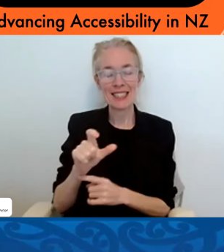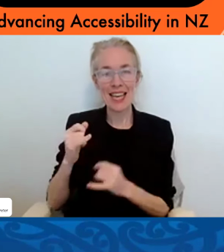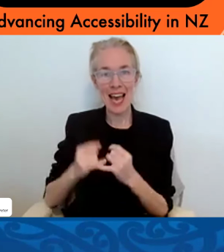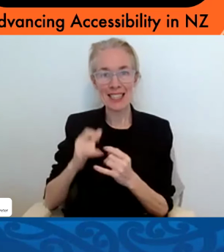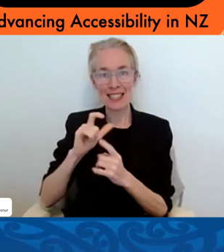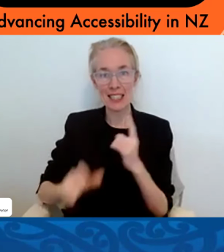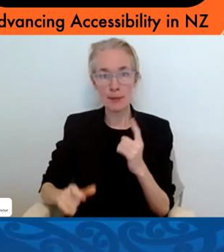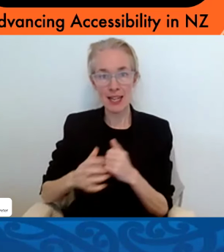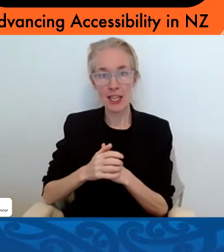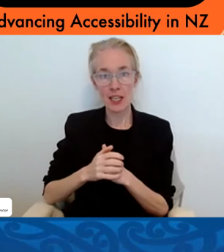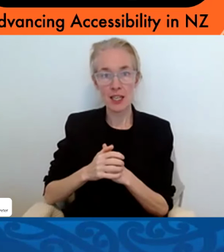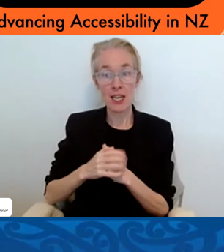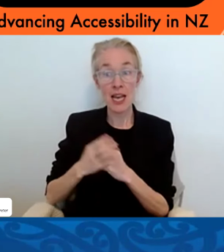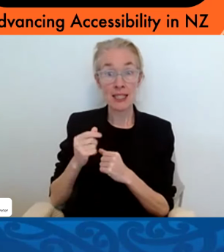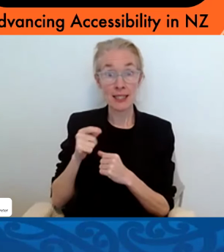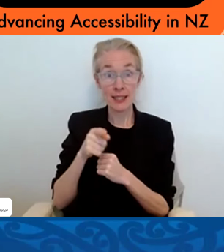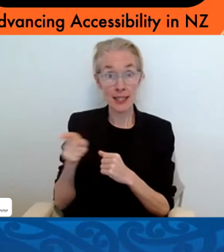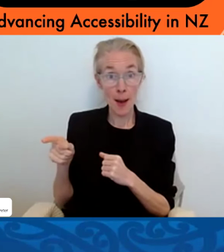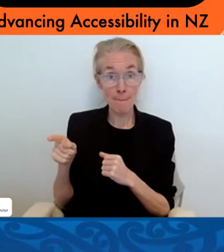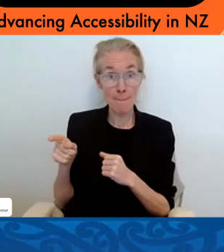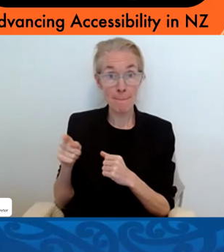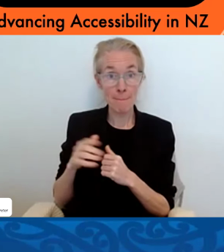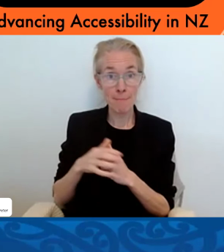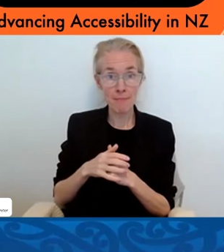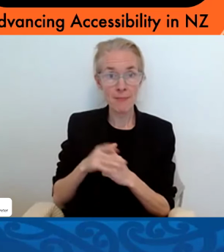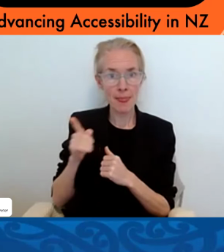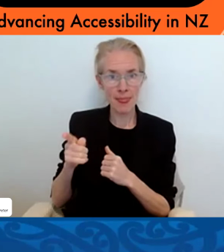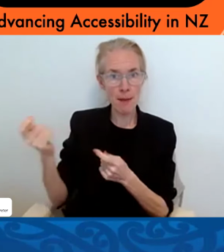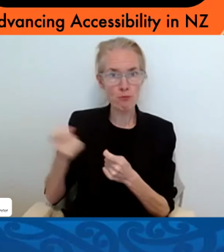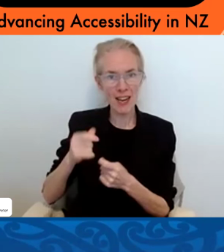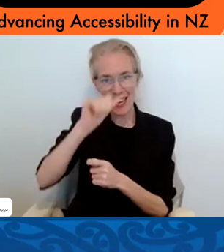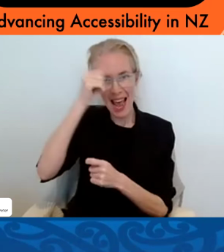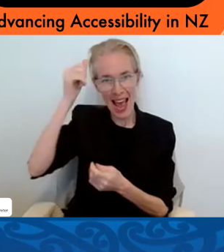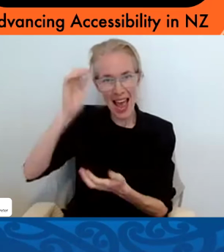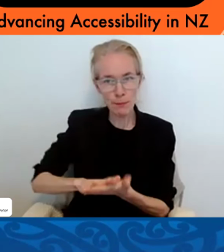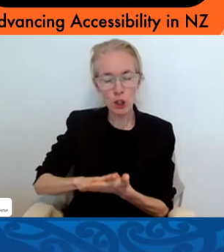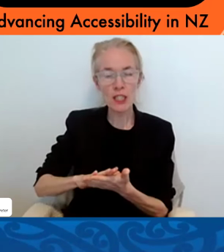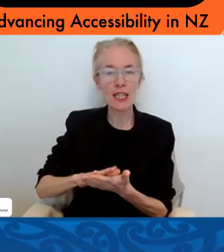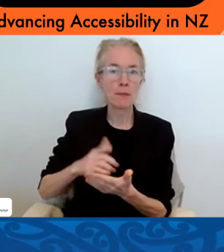who have actual expertise, either themselves or family members who